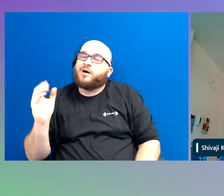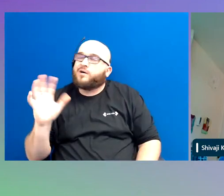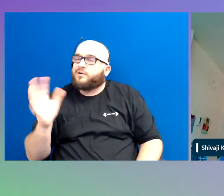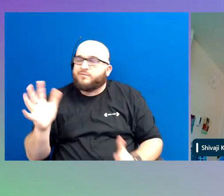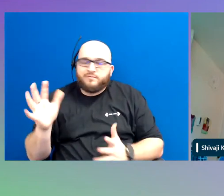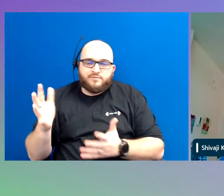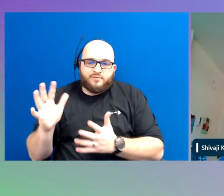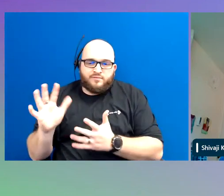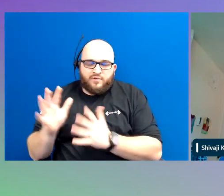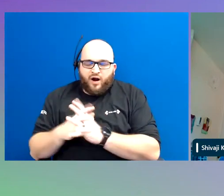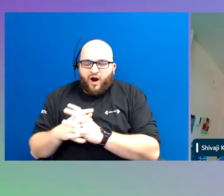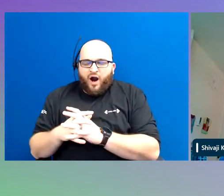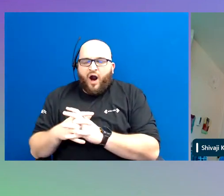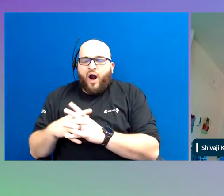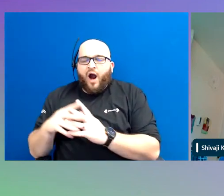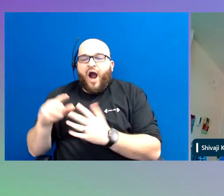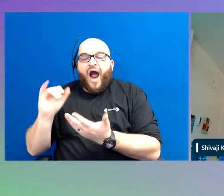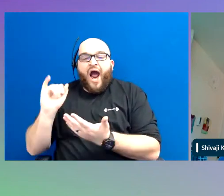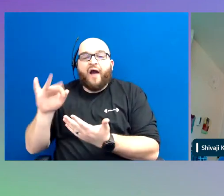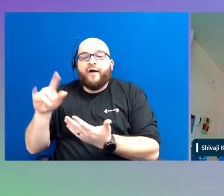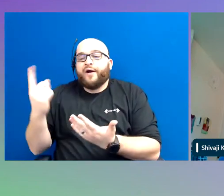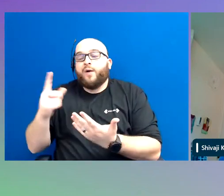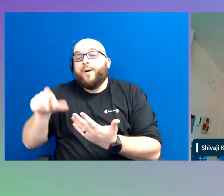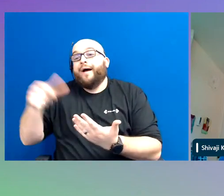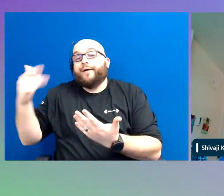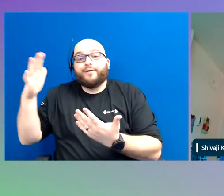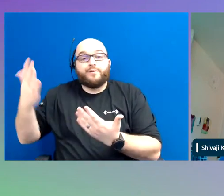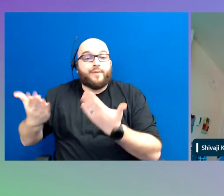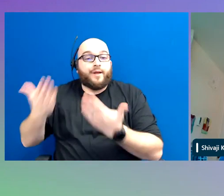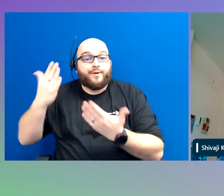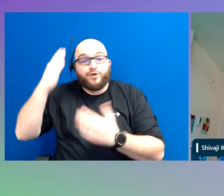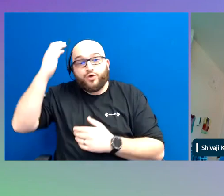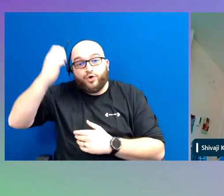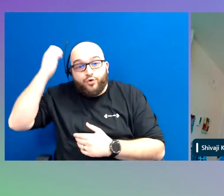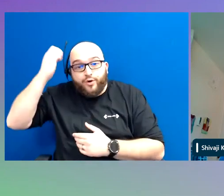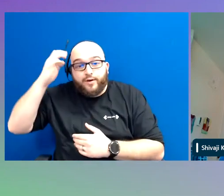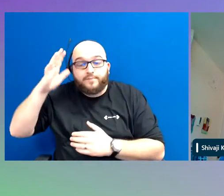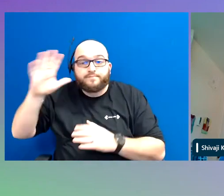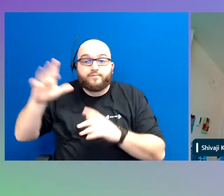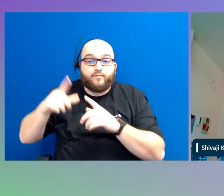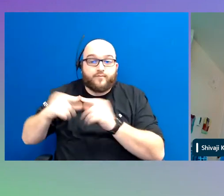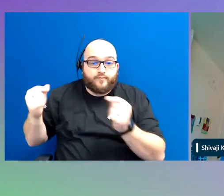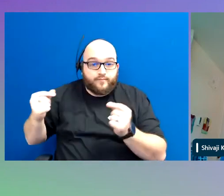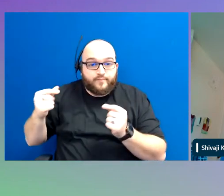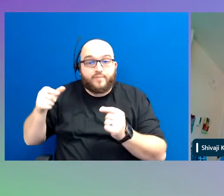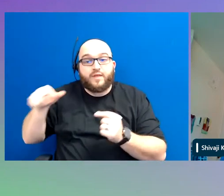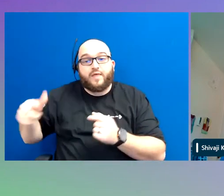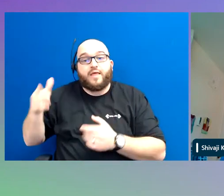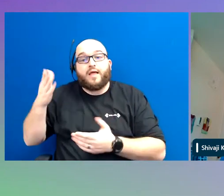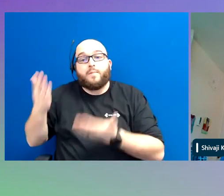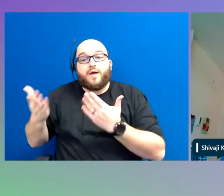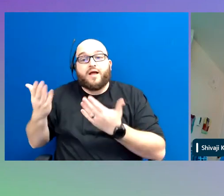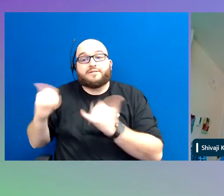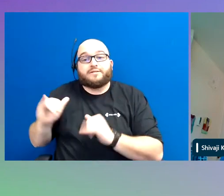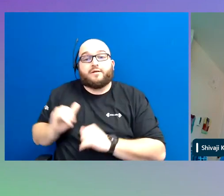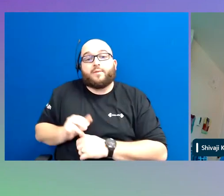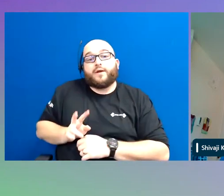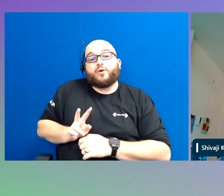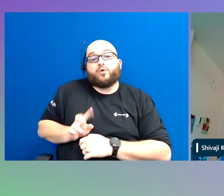. Um, then if you are somewhere else in Europe or in Japan, they